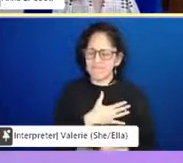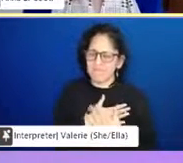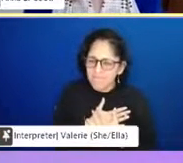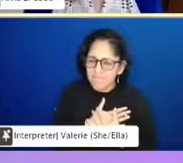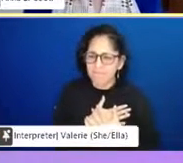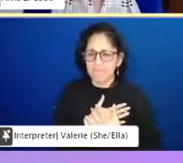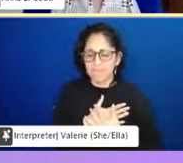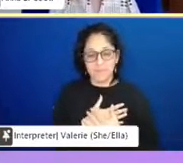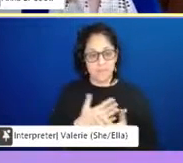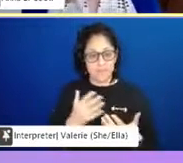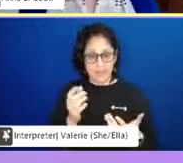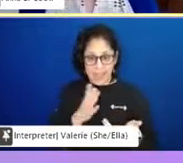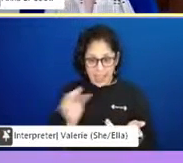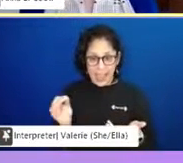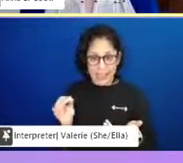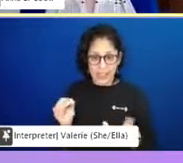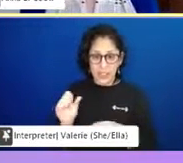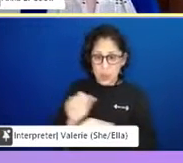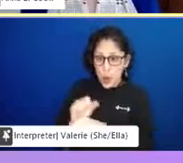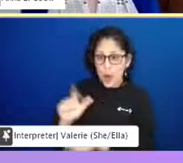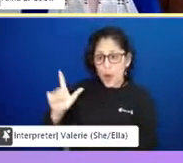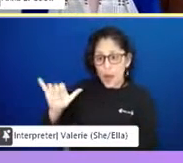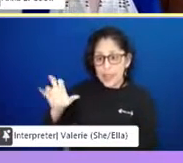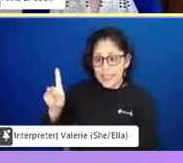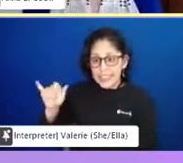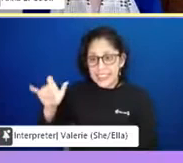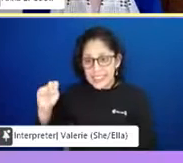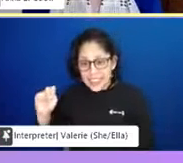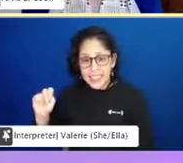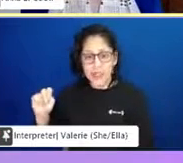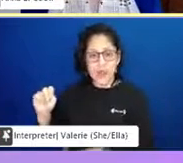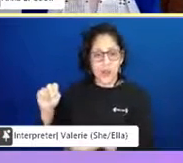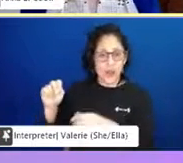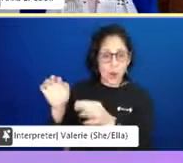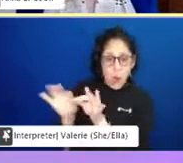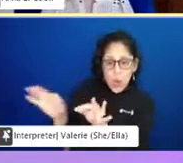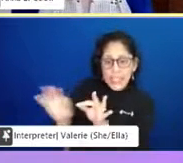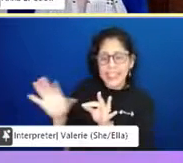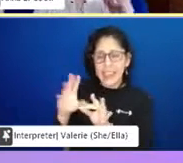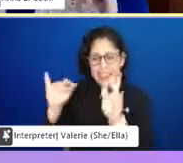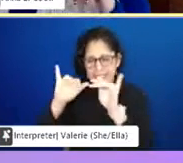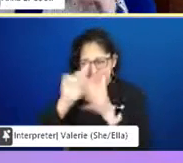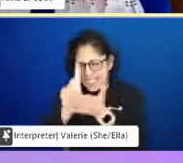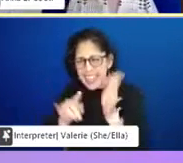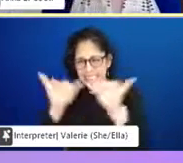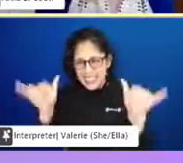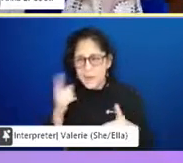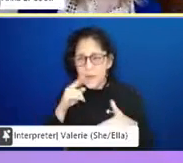a LinkedIn learning more auditing Design Systems for accessibility so oh and that comes out I think